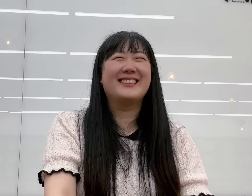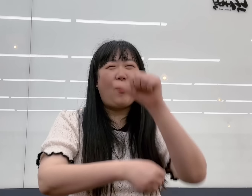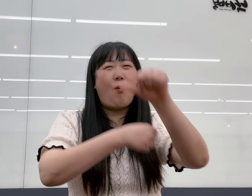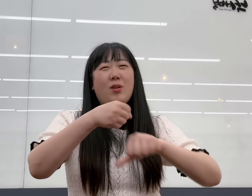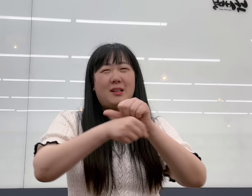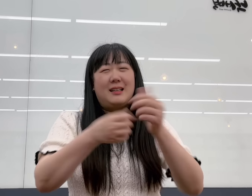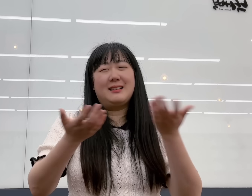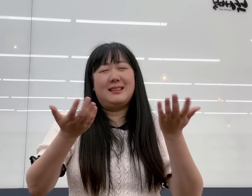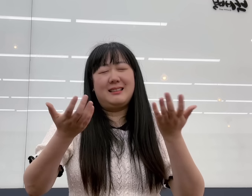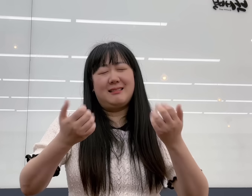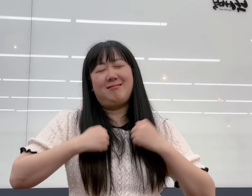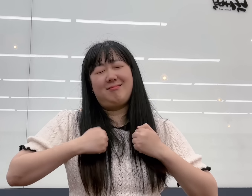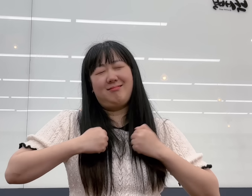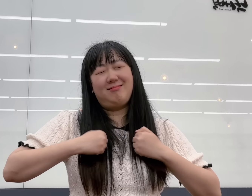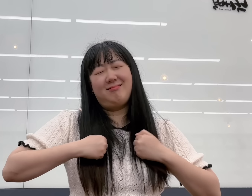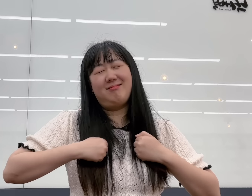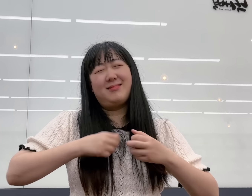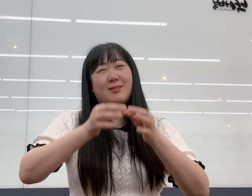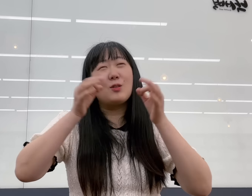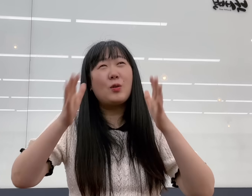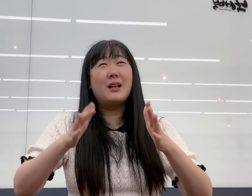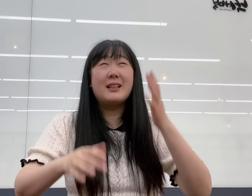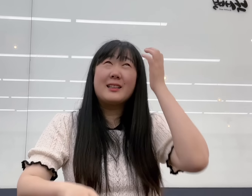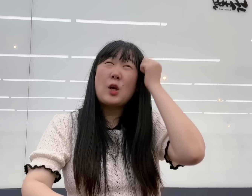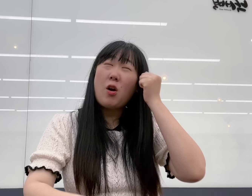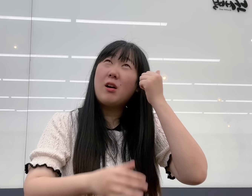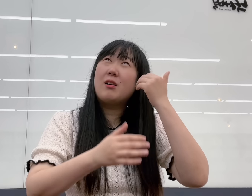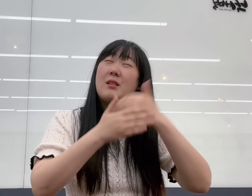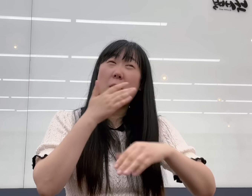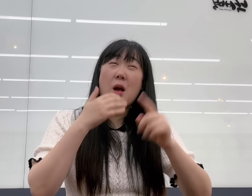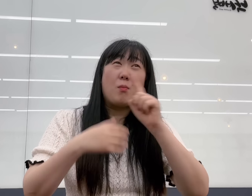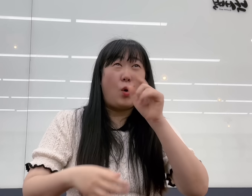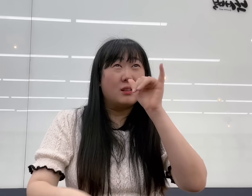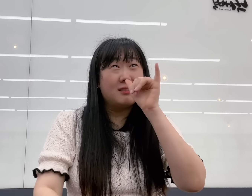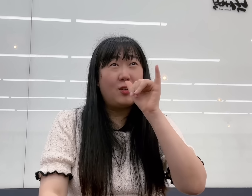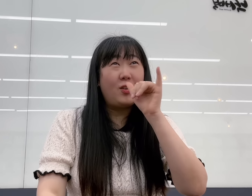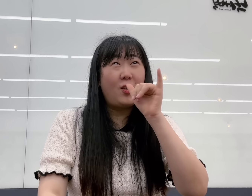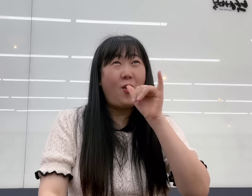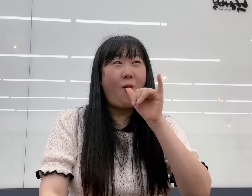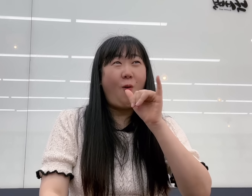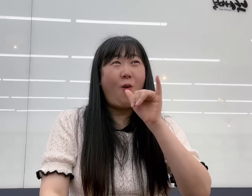After working for 5 years, I think you must have had a lot of memorable experiences.